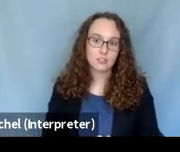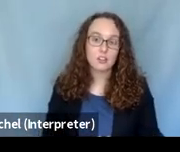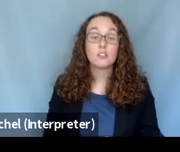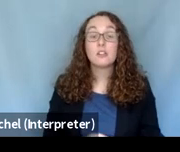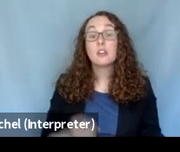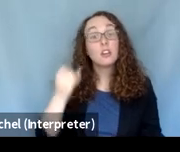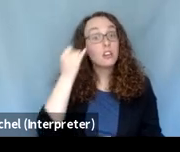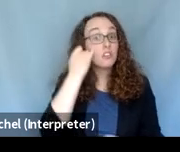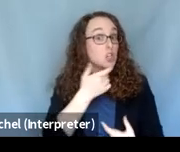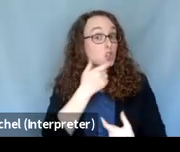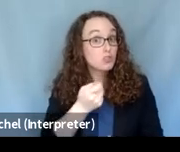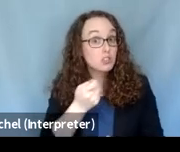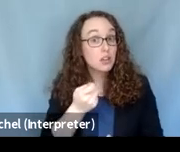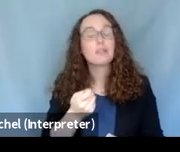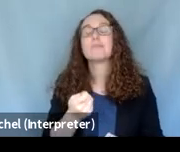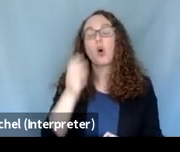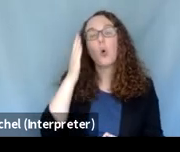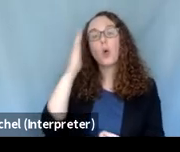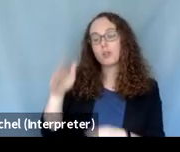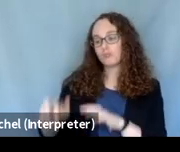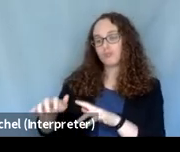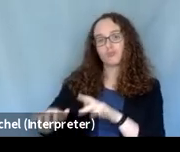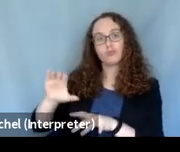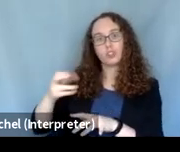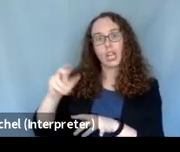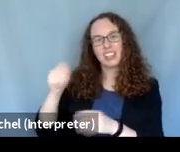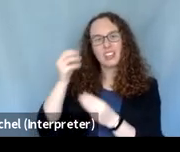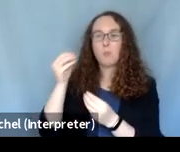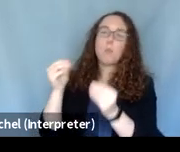we'll put it in the chat. But look into this